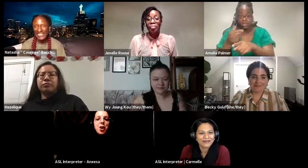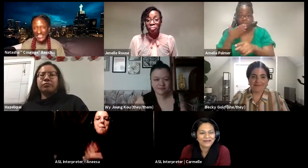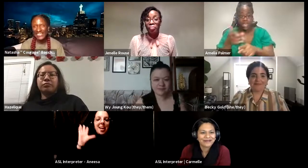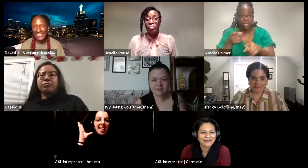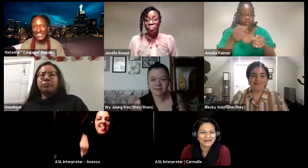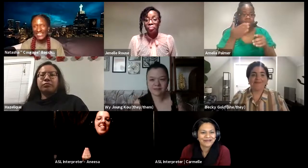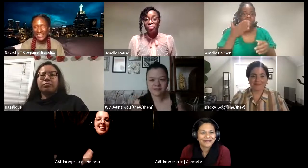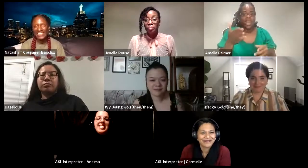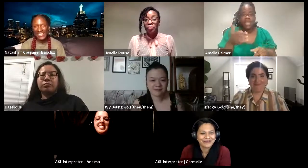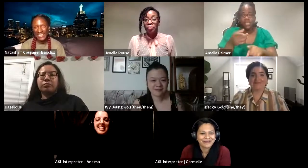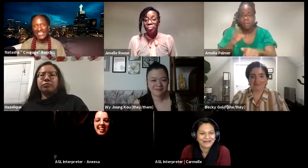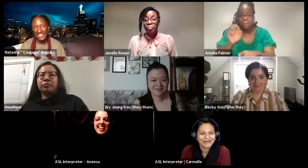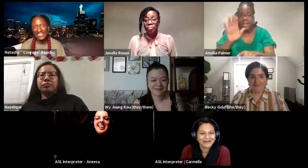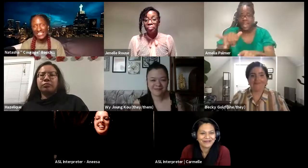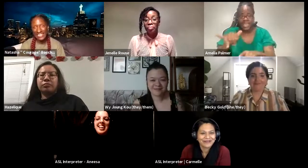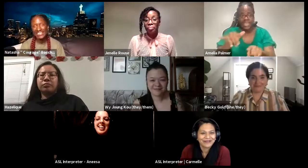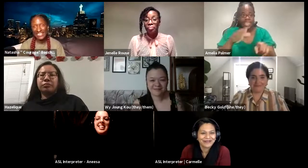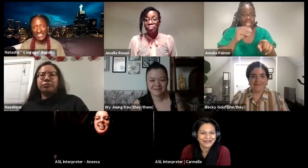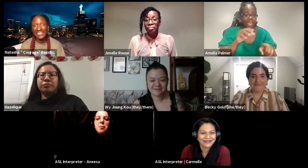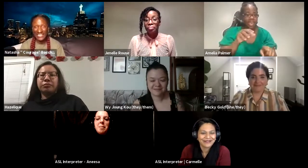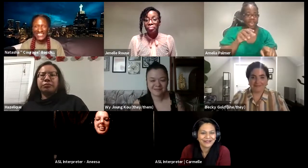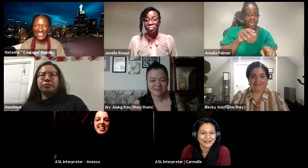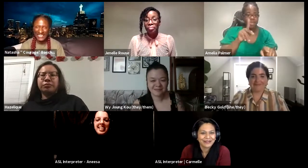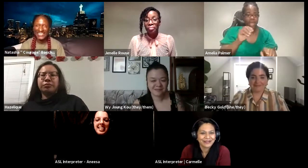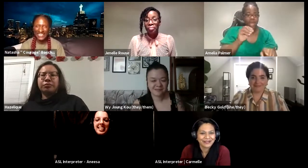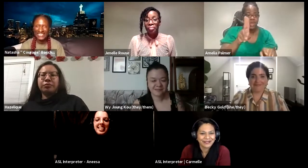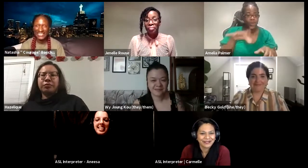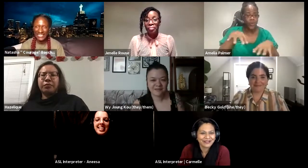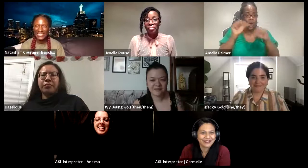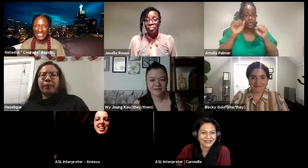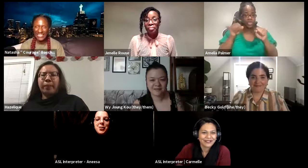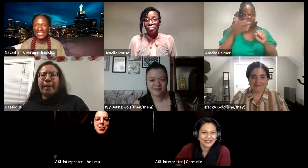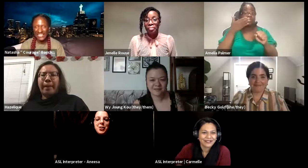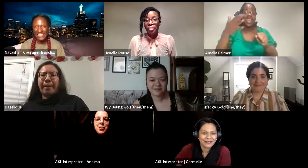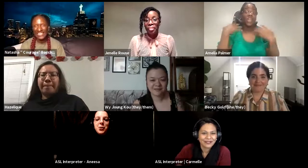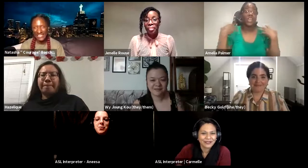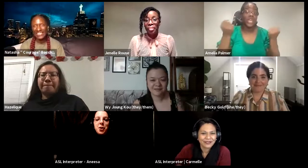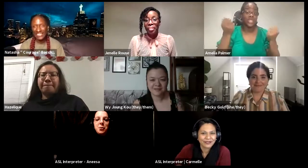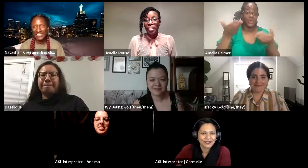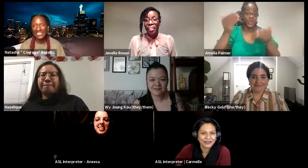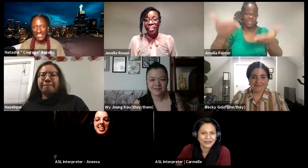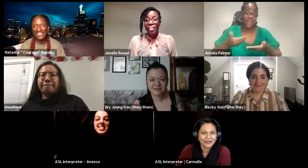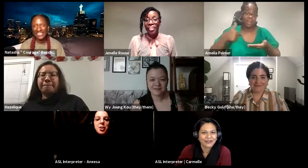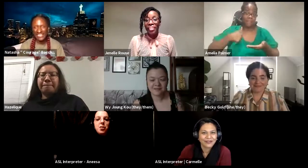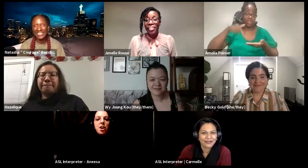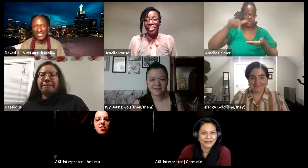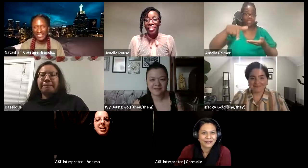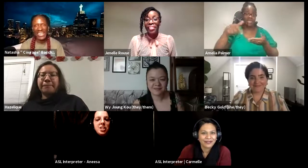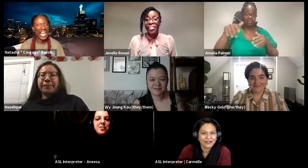Carmelle and Aneesa, thank you becky thank you Kou for hosting this, thank you Courage